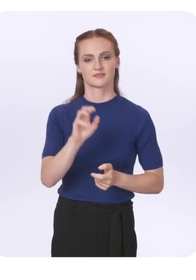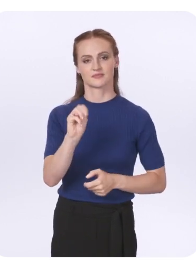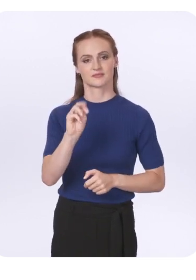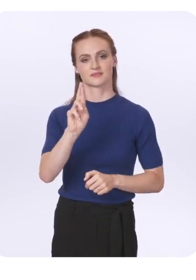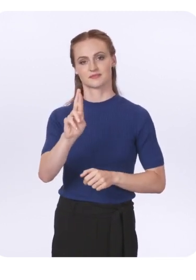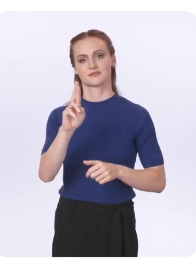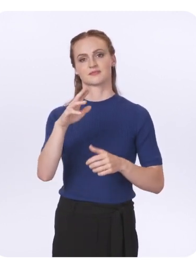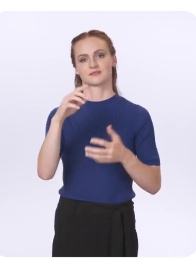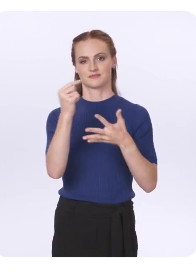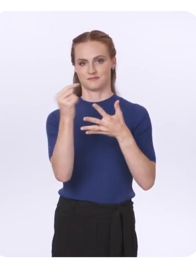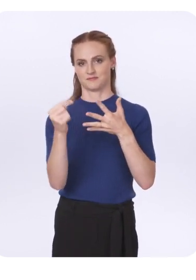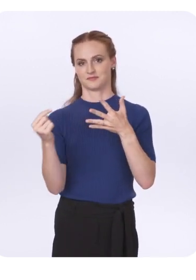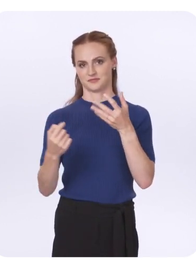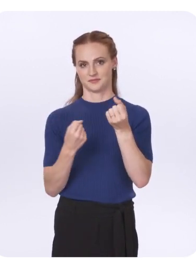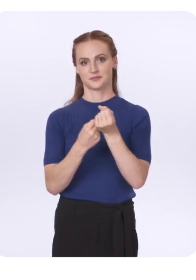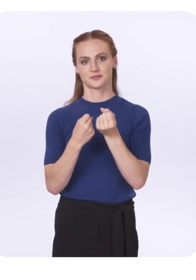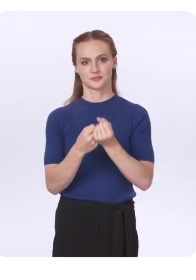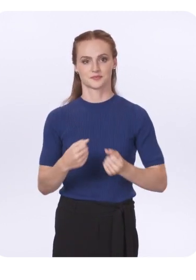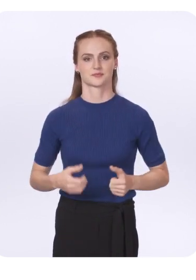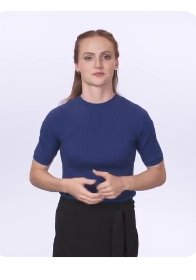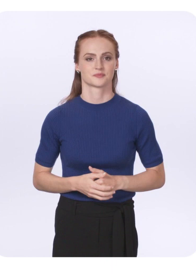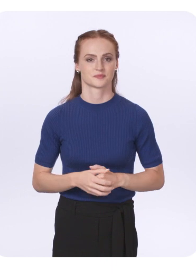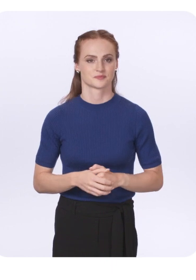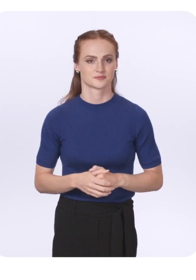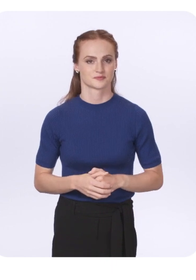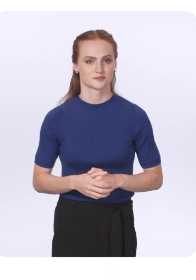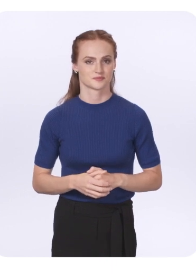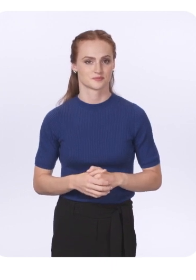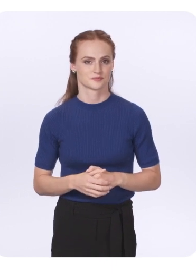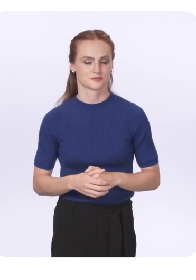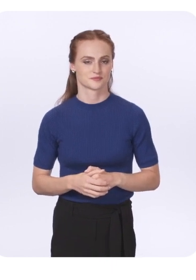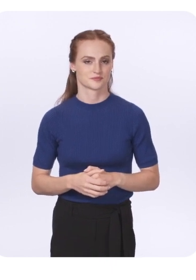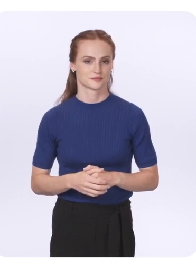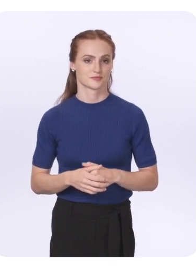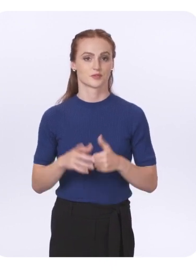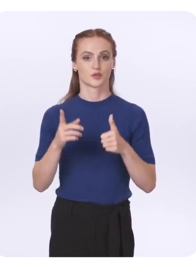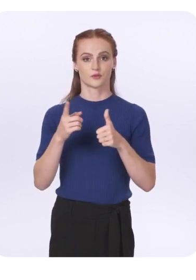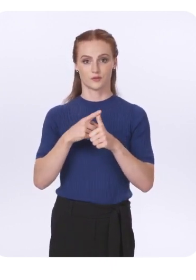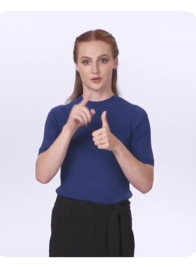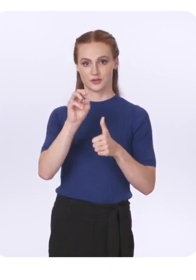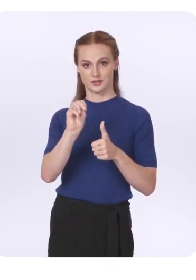First, the MR environment setup. With the immersive web emulator,